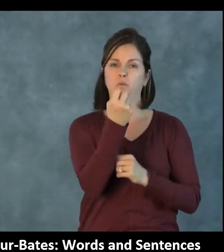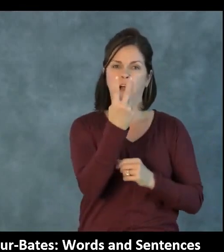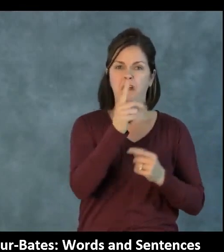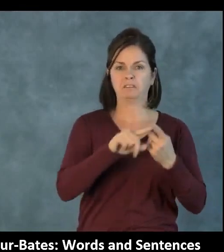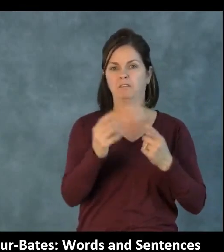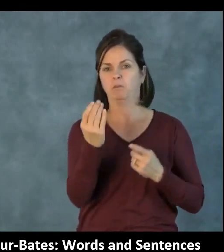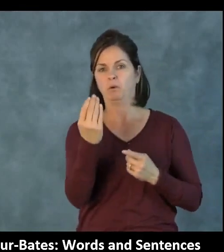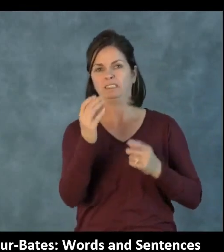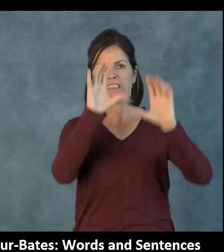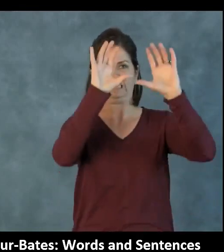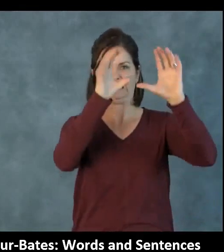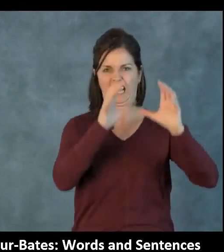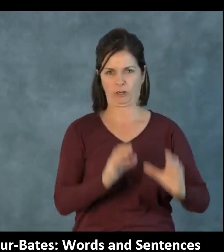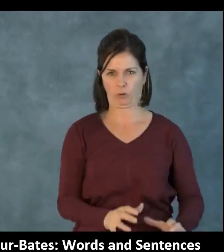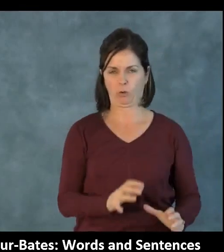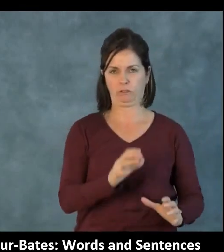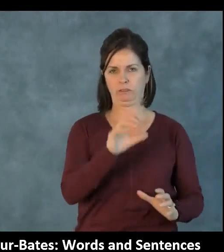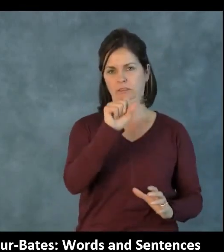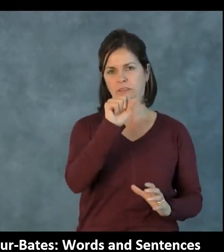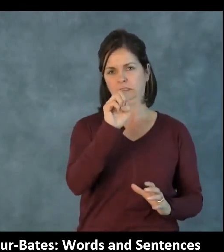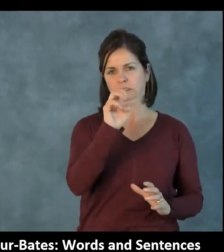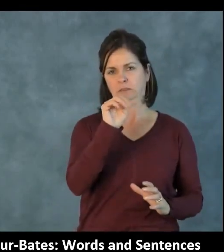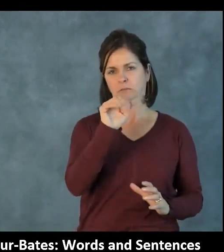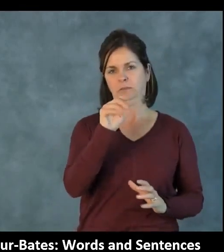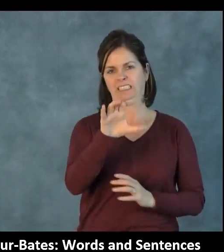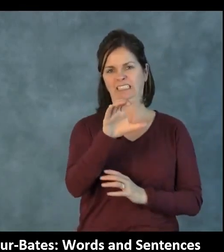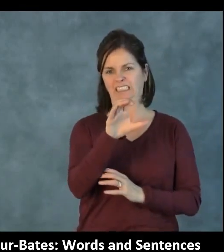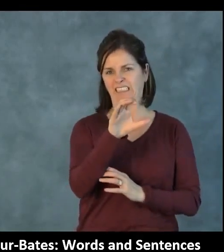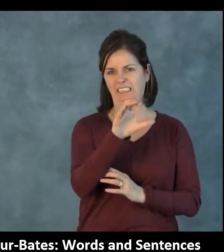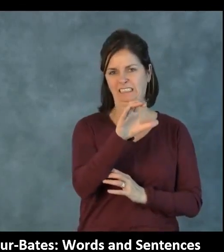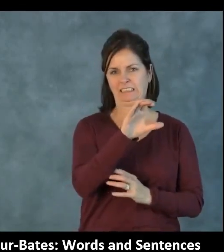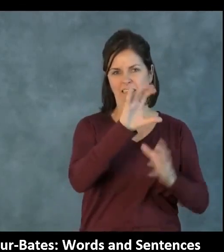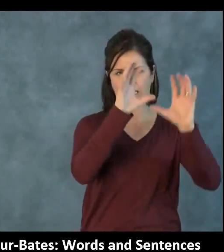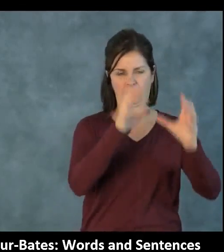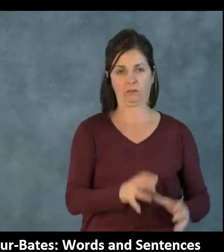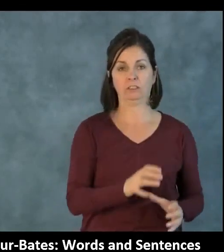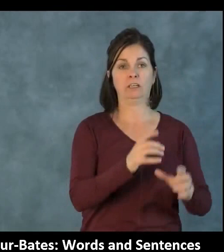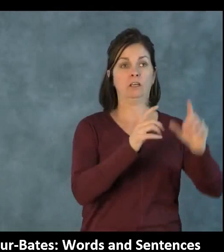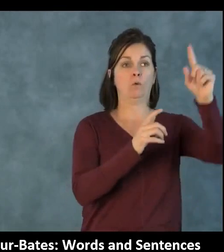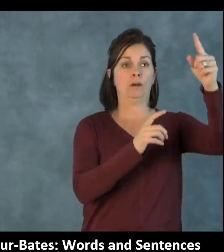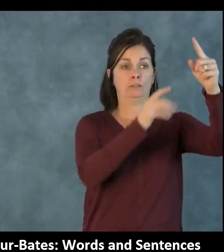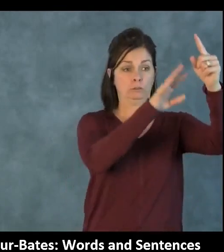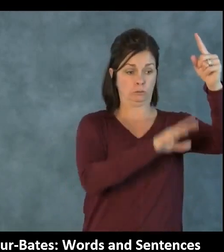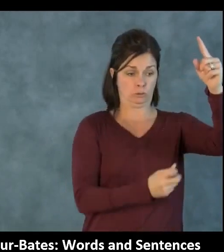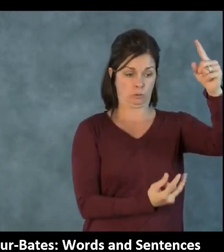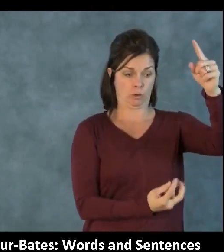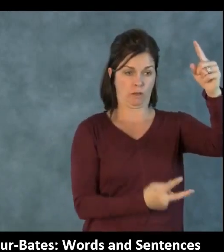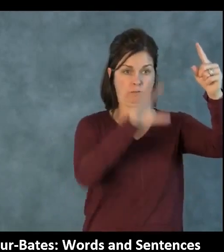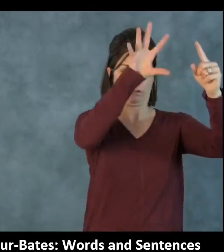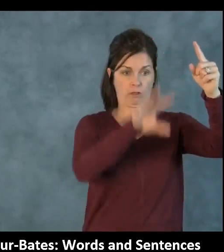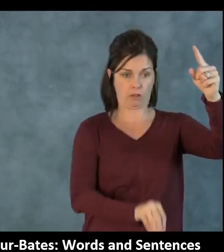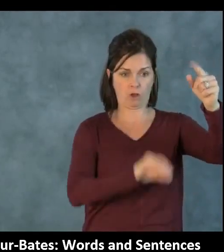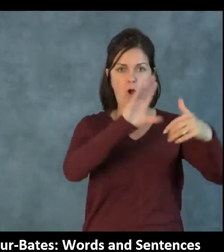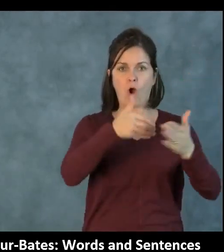The first 12 semantic categories are all noun categories. You can see on the lower categories,